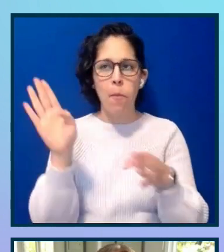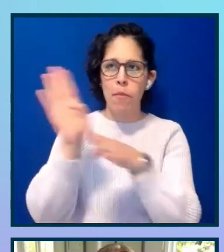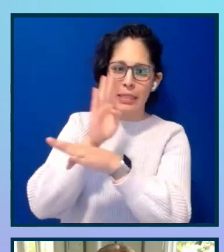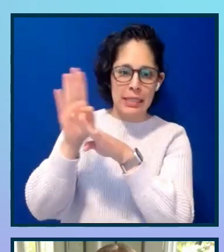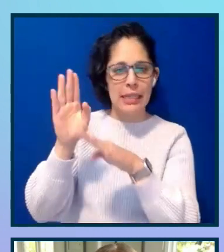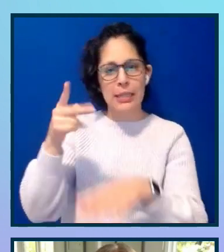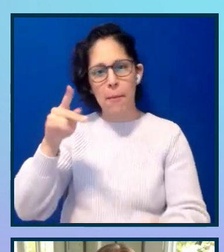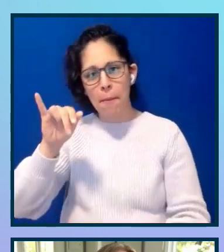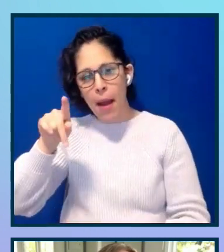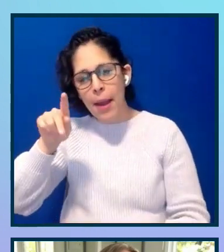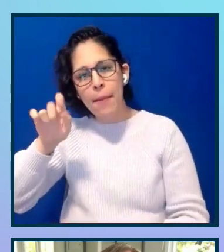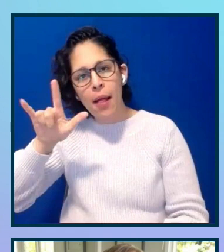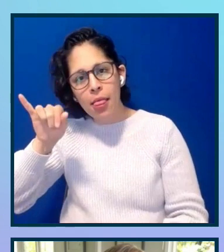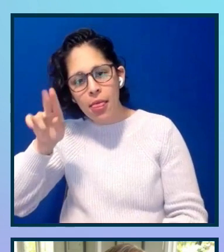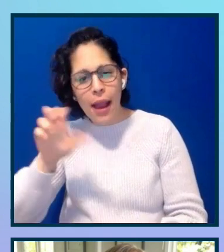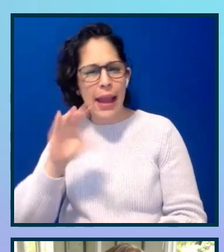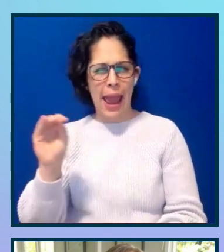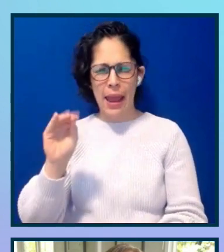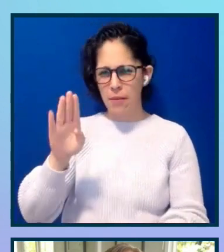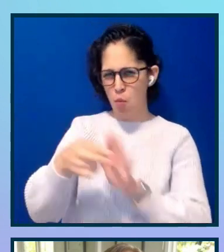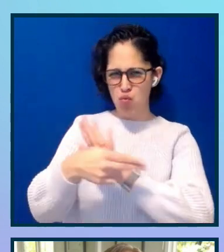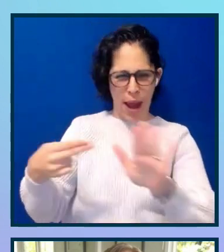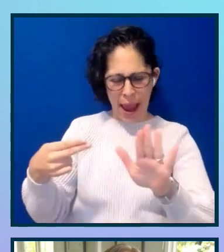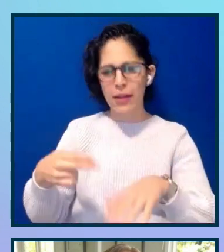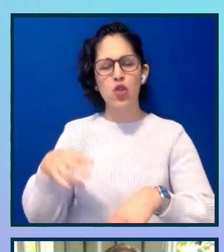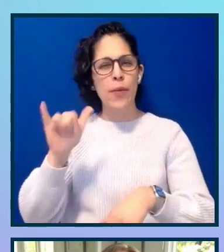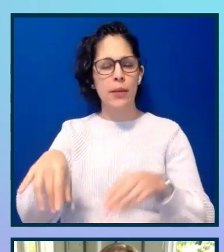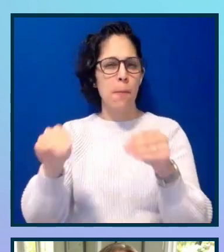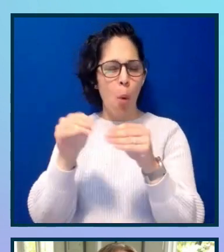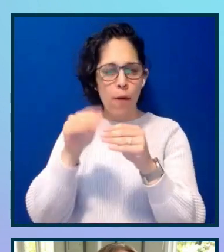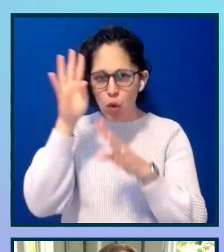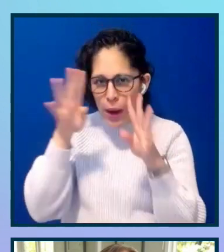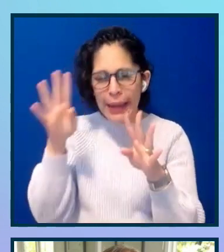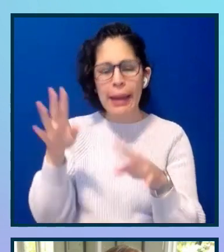so that's basically creative supply chain for large companies,